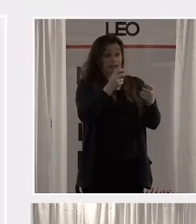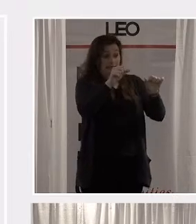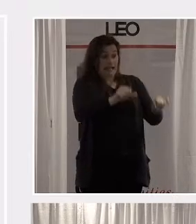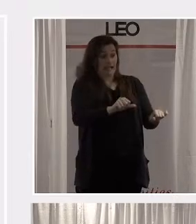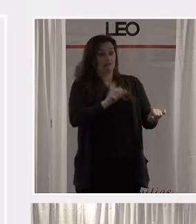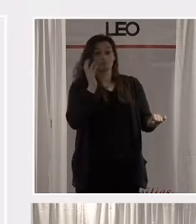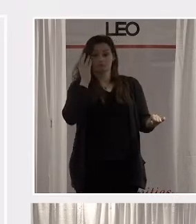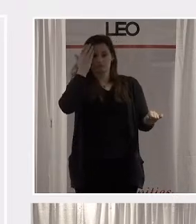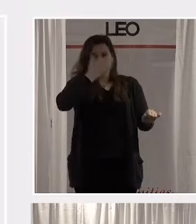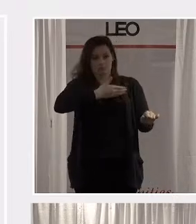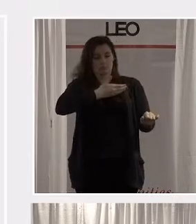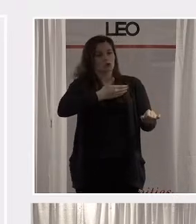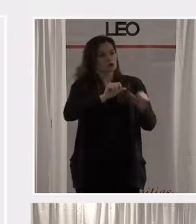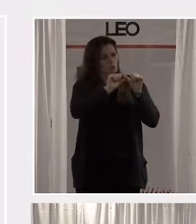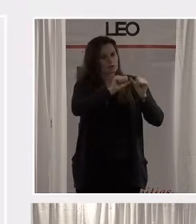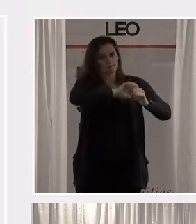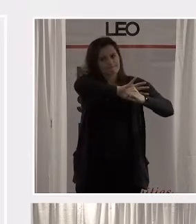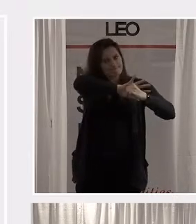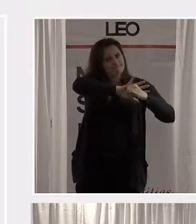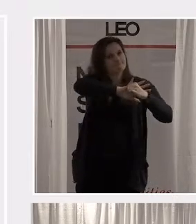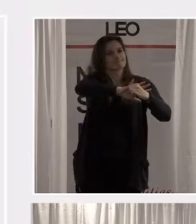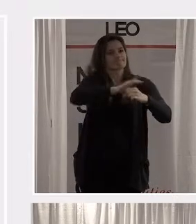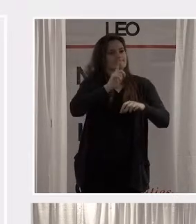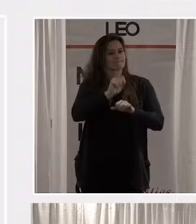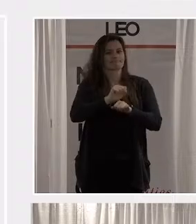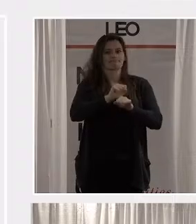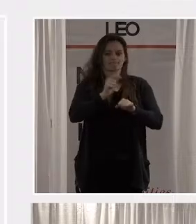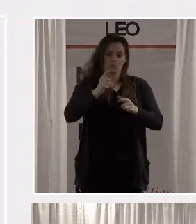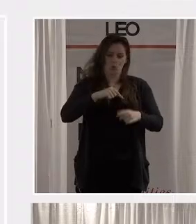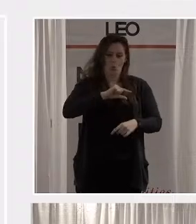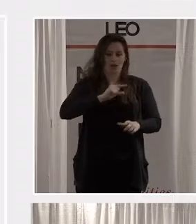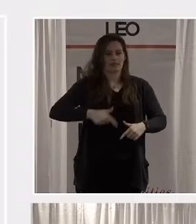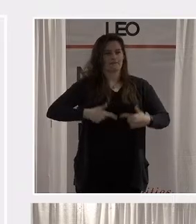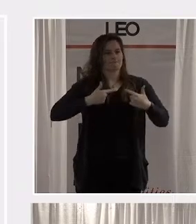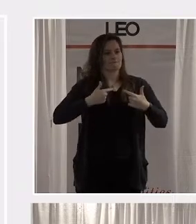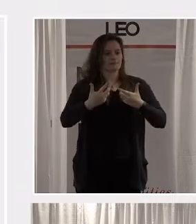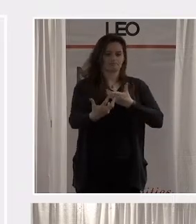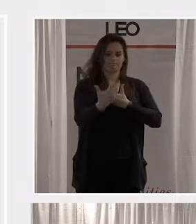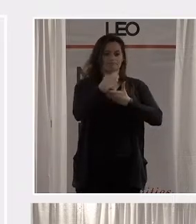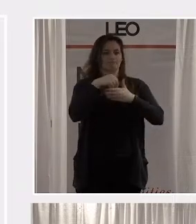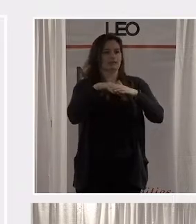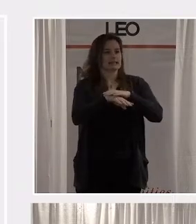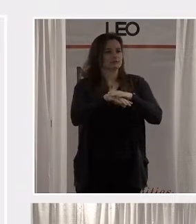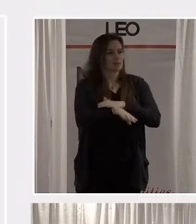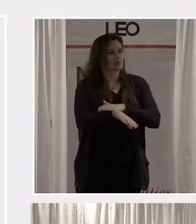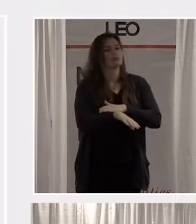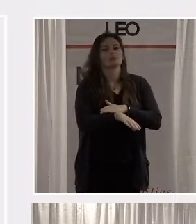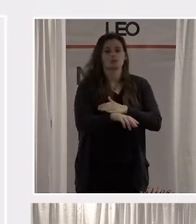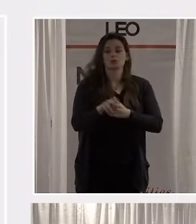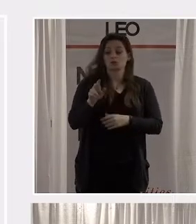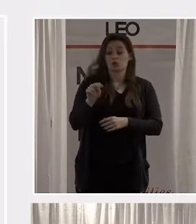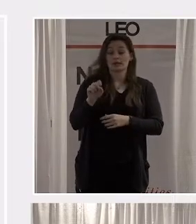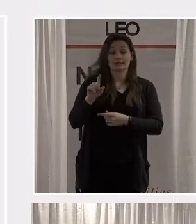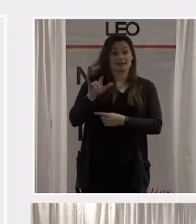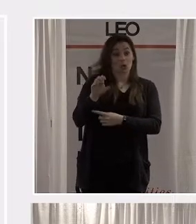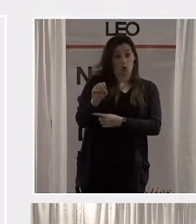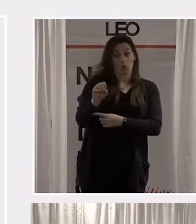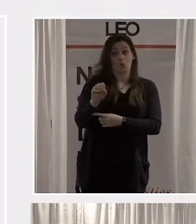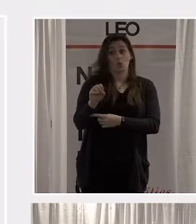FOR AN INCLUSIVE AND ACCESSIBLE QUALITY OF LIFE NSLEO AND OUR PARTNERS WE WILL CONTINUE TO SPEAK